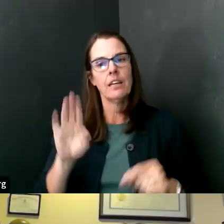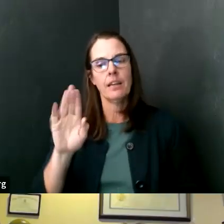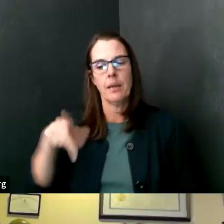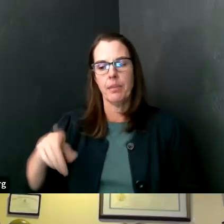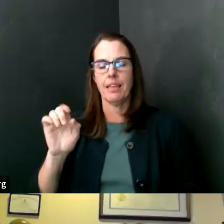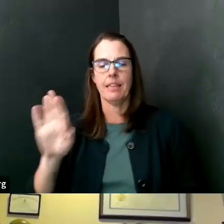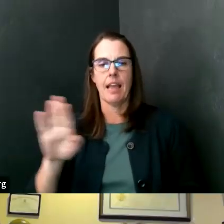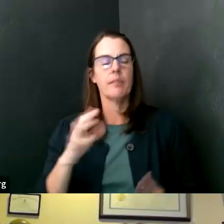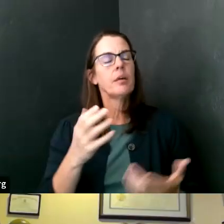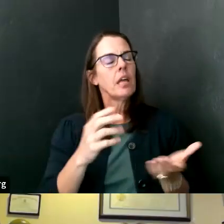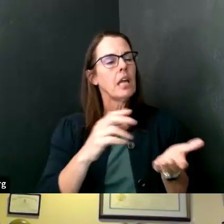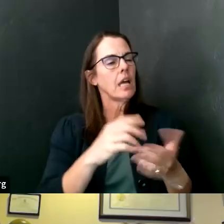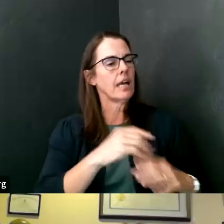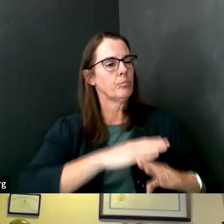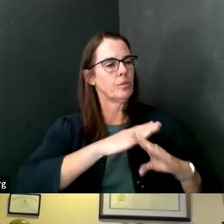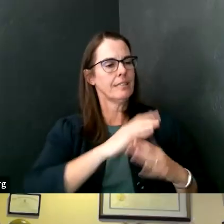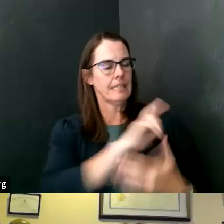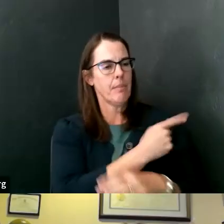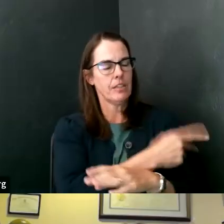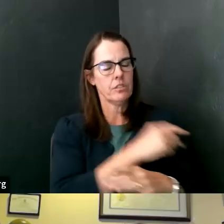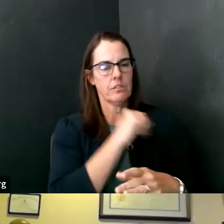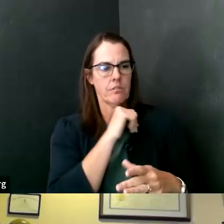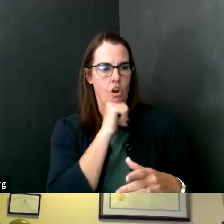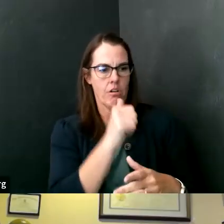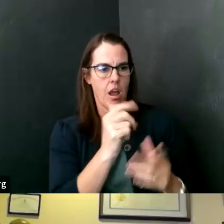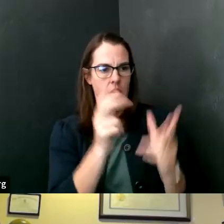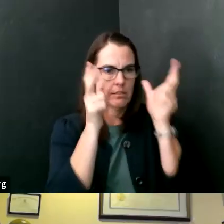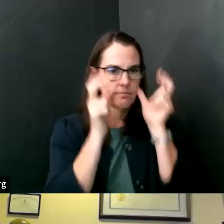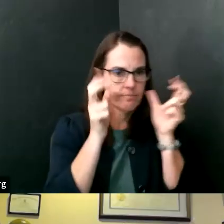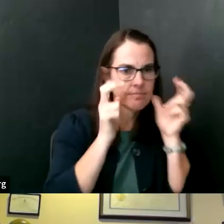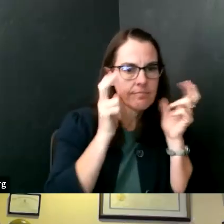patients invisible in the affordability review, but ultimately subjecting them to the outcome of